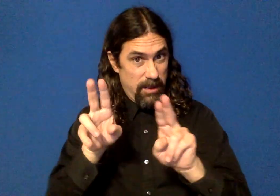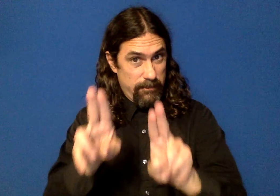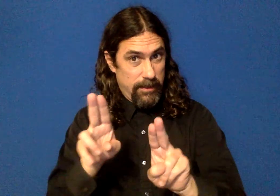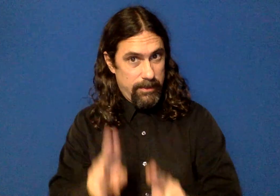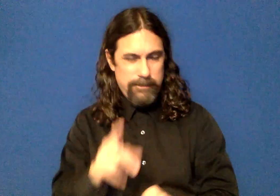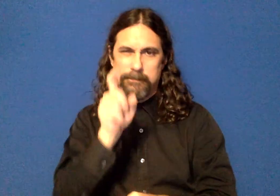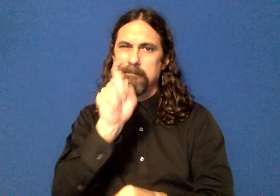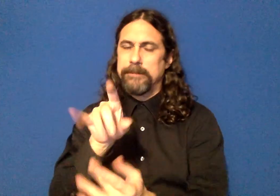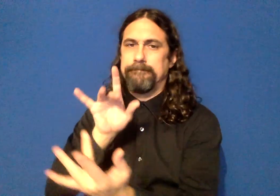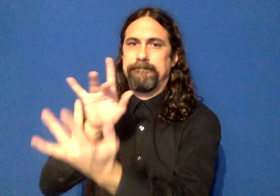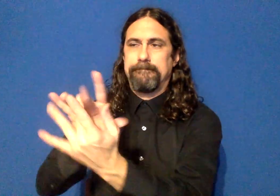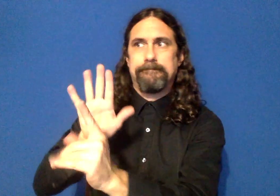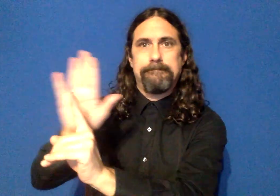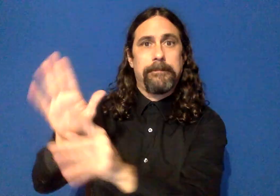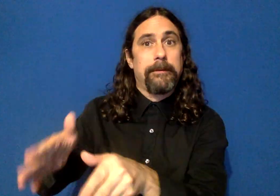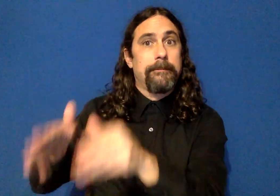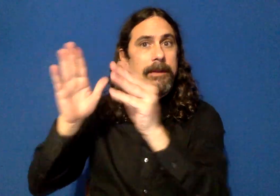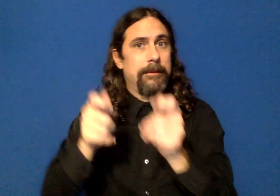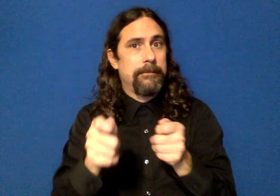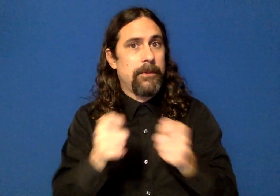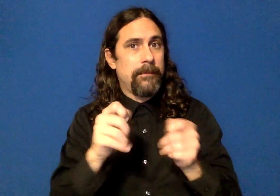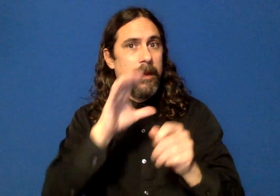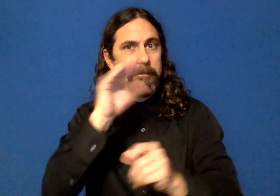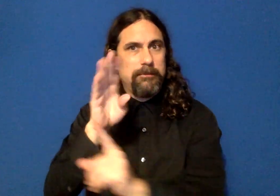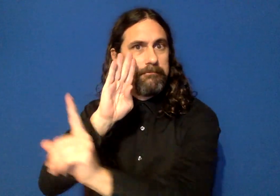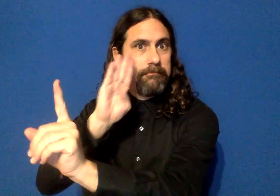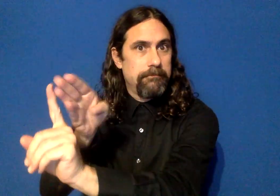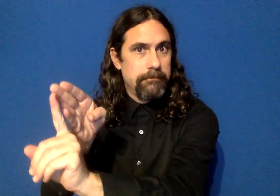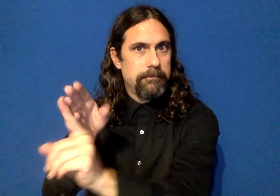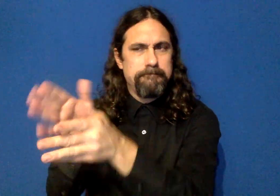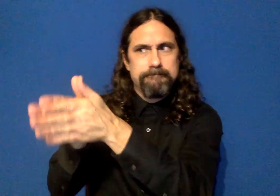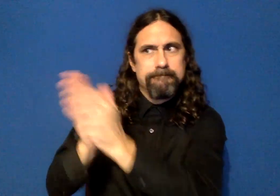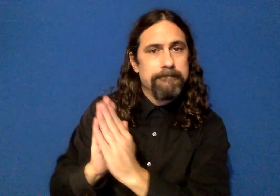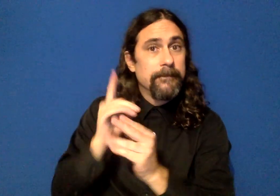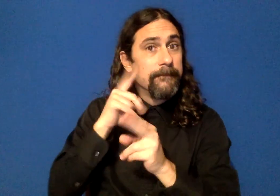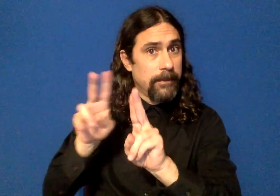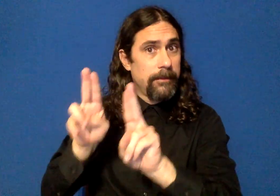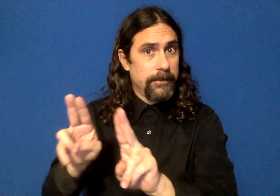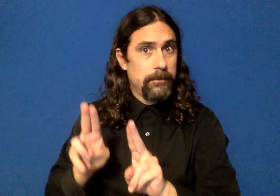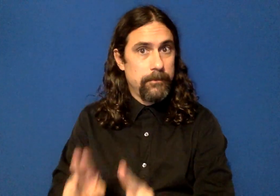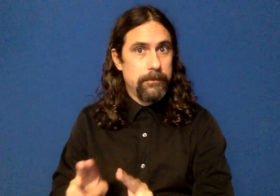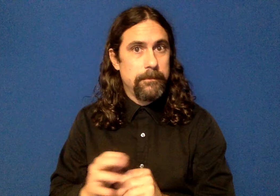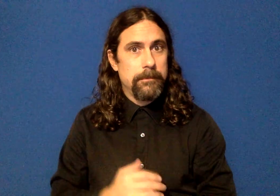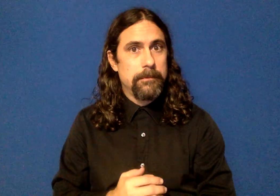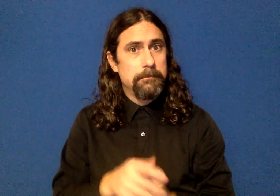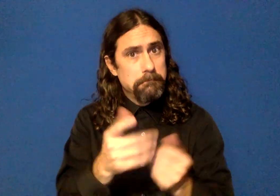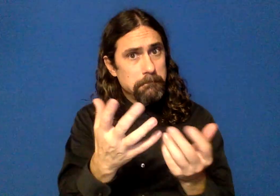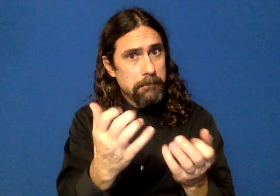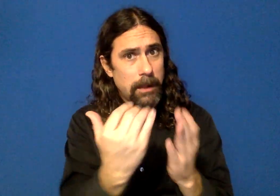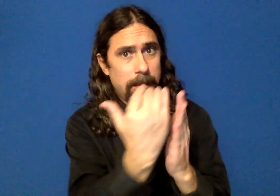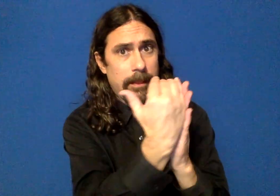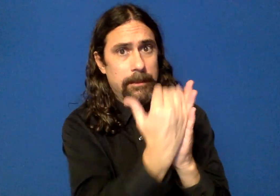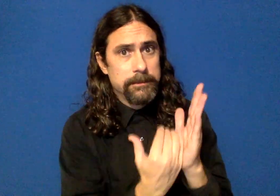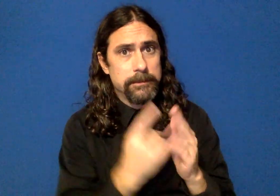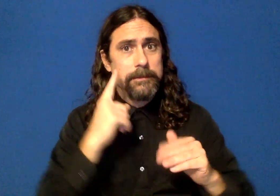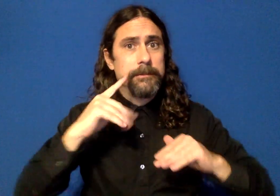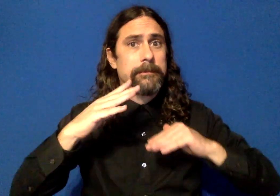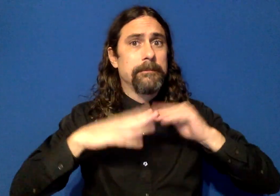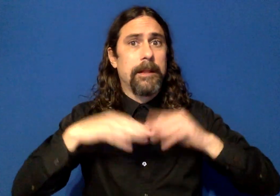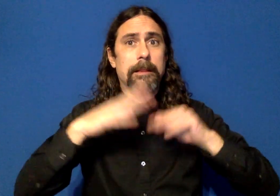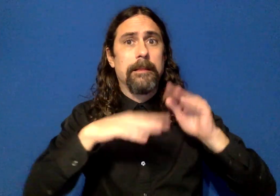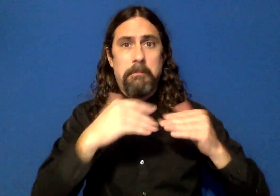To apply, you must contact the management company directly to request an application. For a list